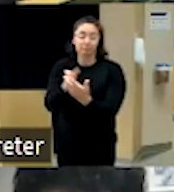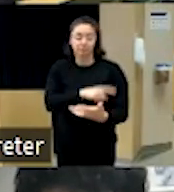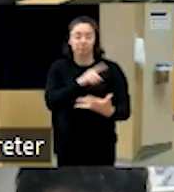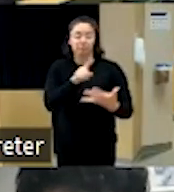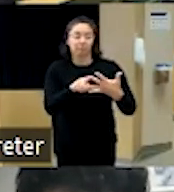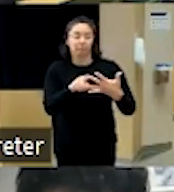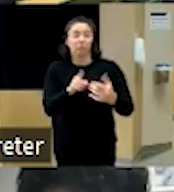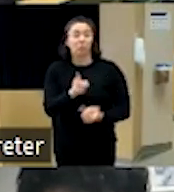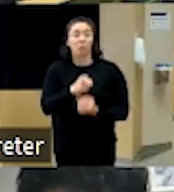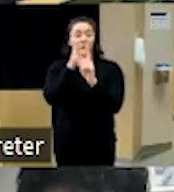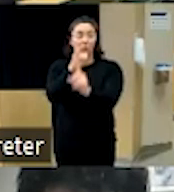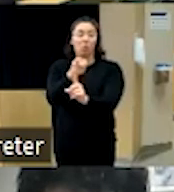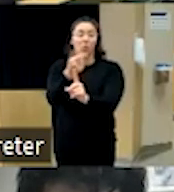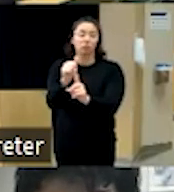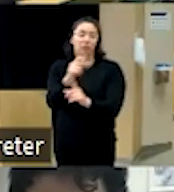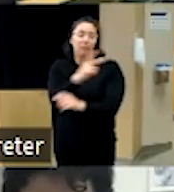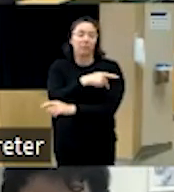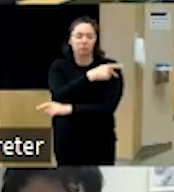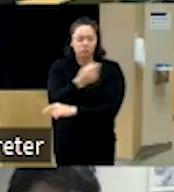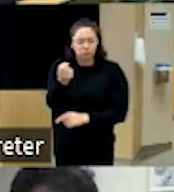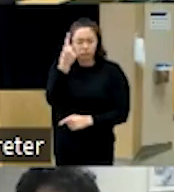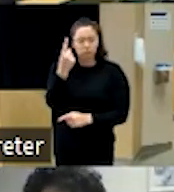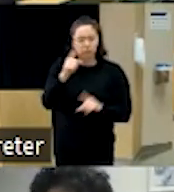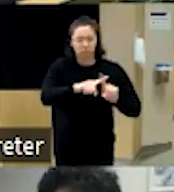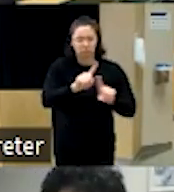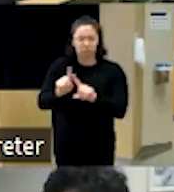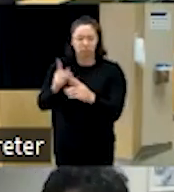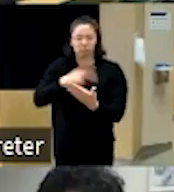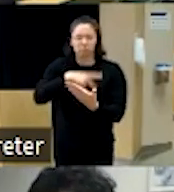that they're also psychological influential factors of course they're biological ones as well